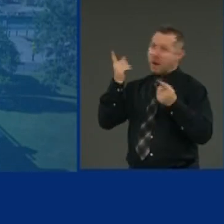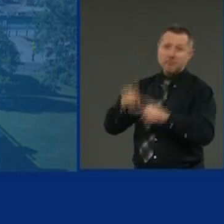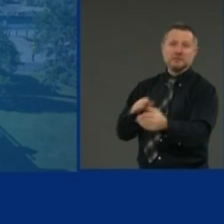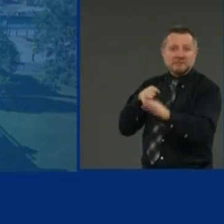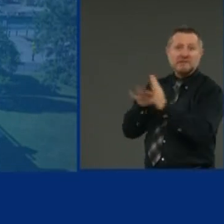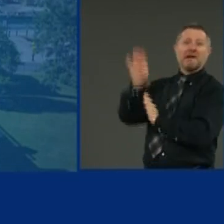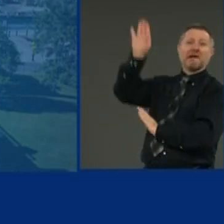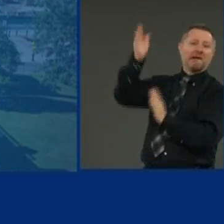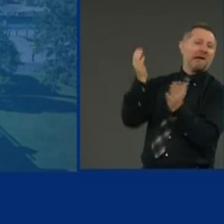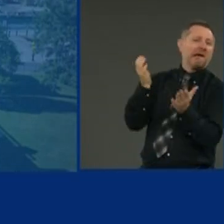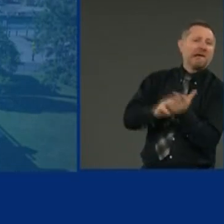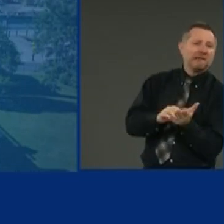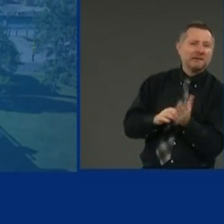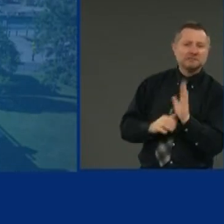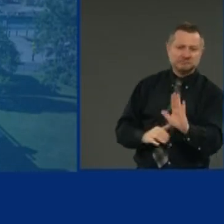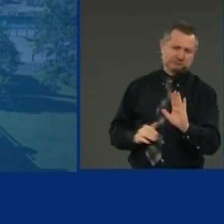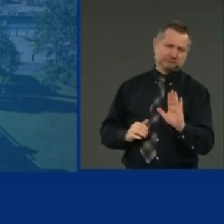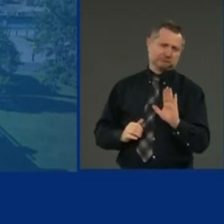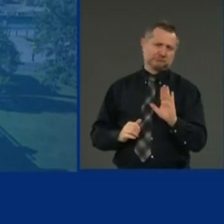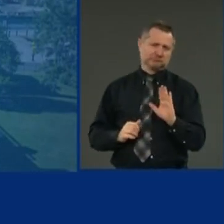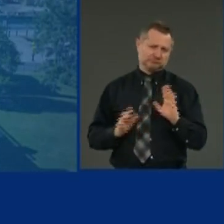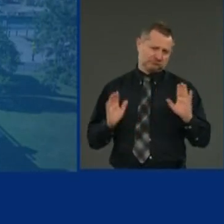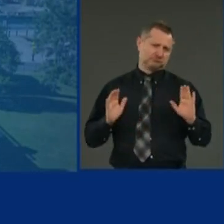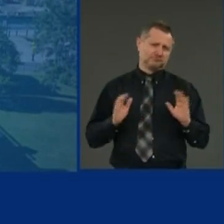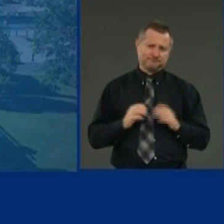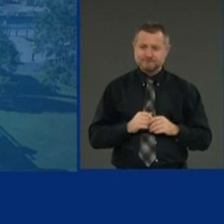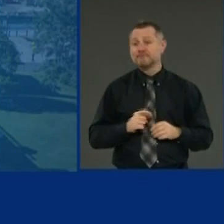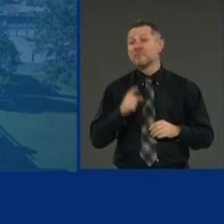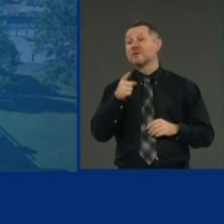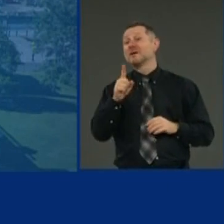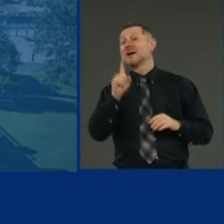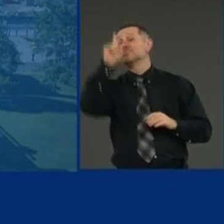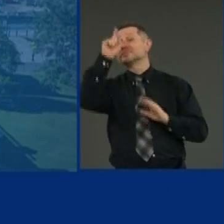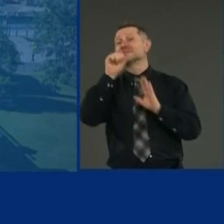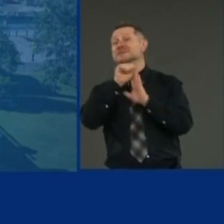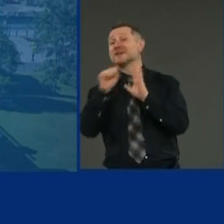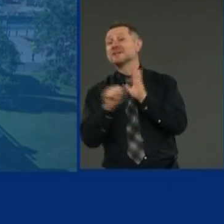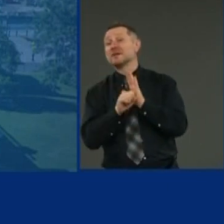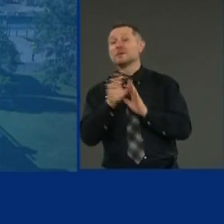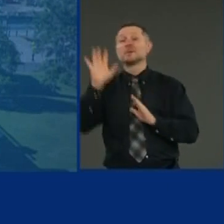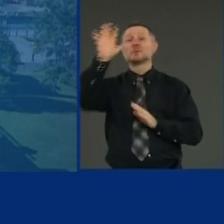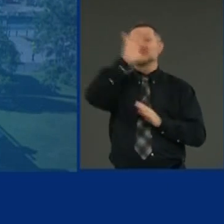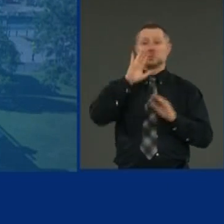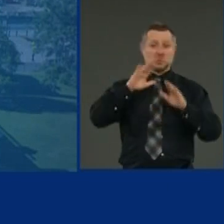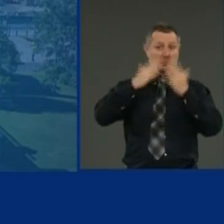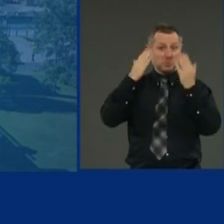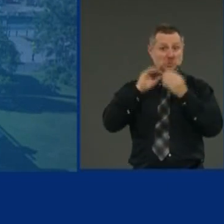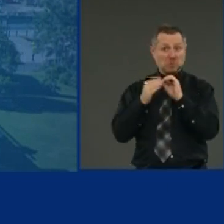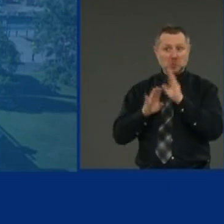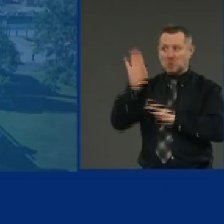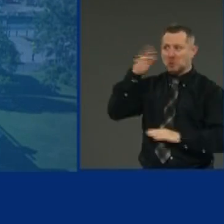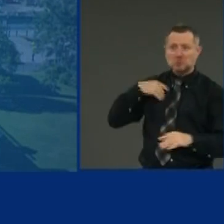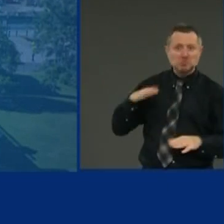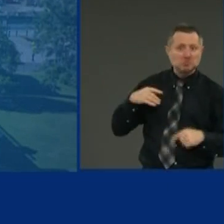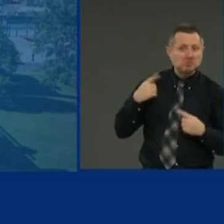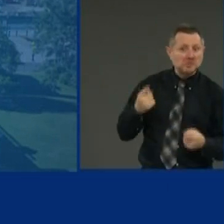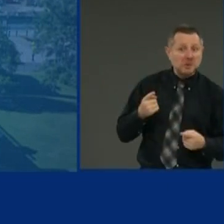ARE SMART, THEN WE WON'T SEE THOSE NUMBERS GO UP. AS WE HAVEN'T IN THE UP STATE